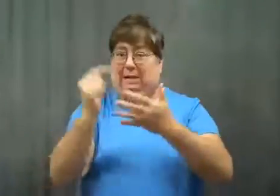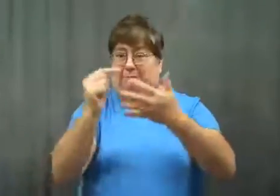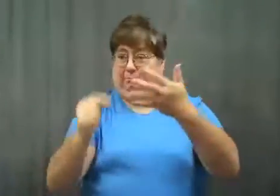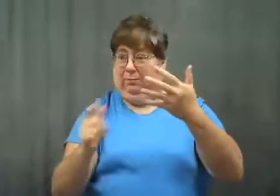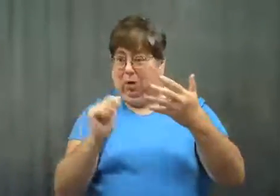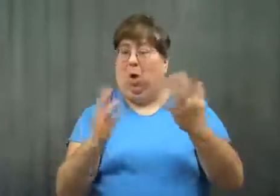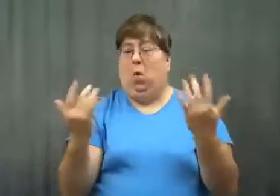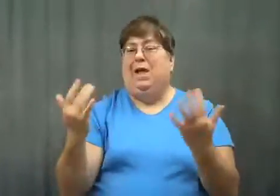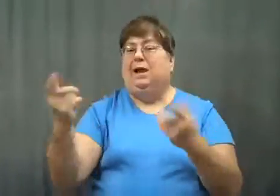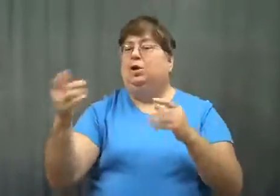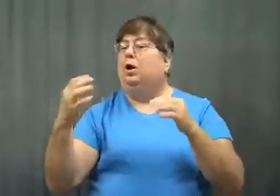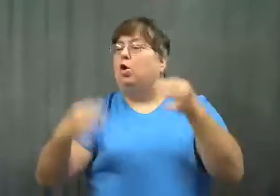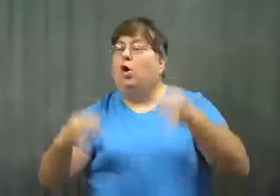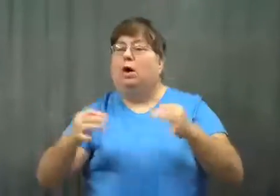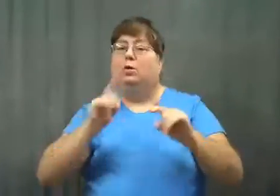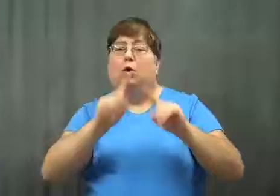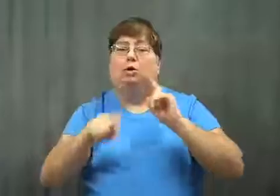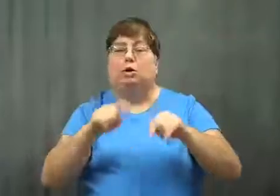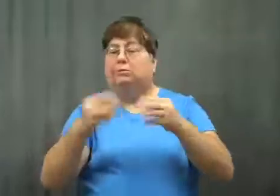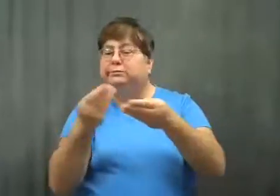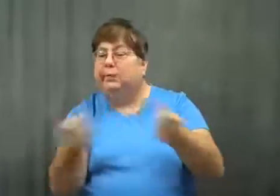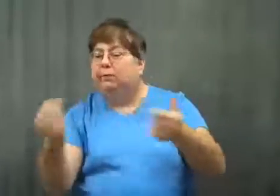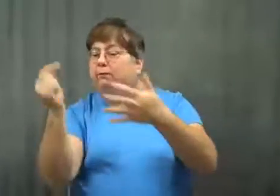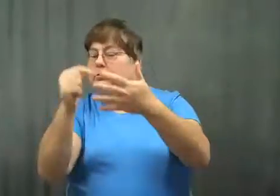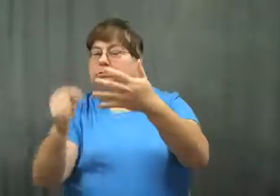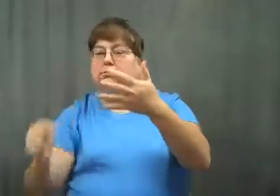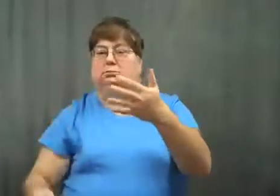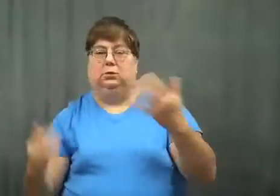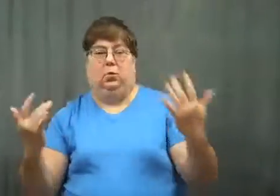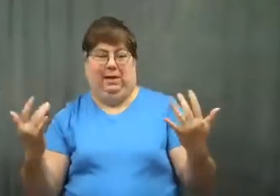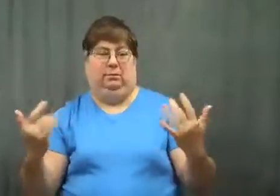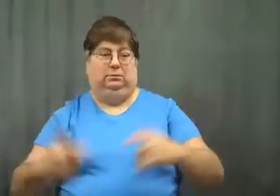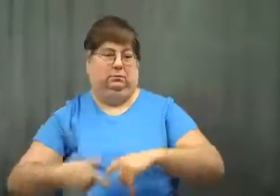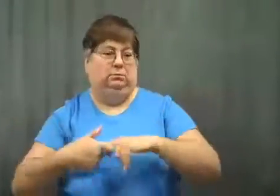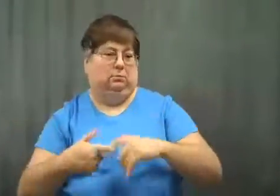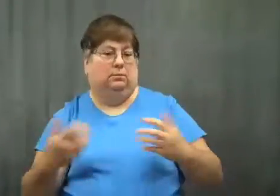until those issues could be resolved in a court trial.